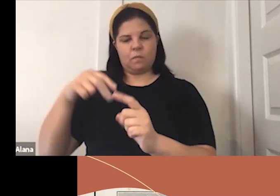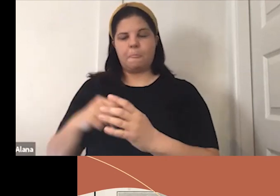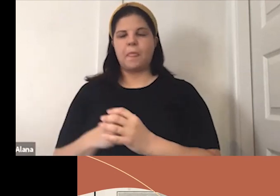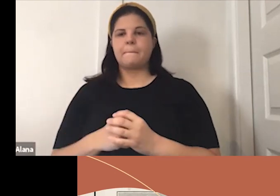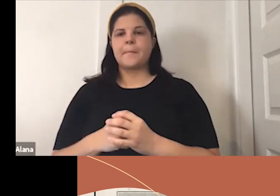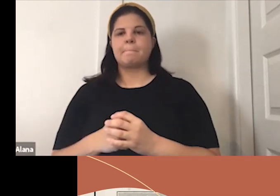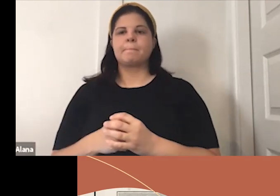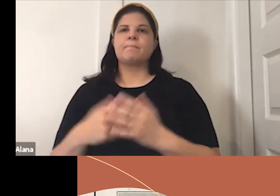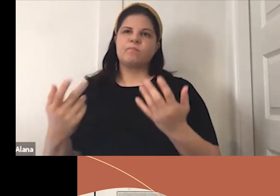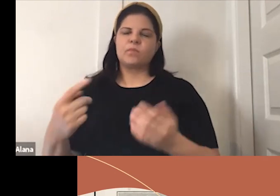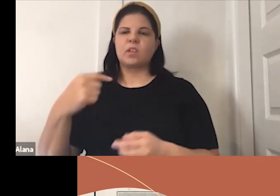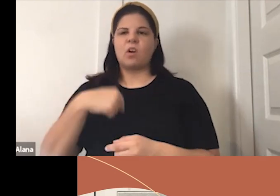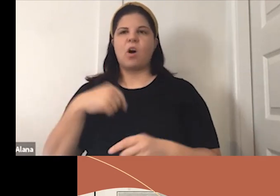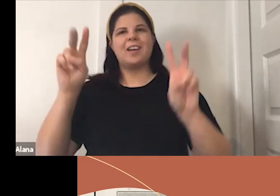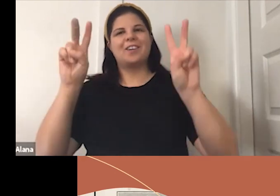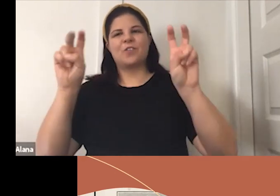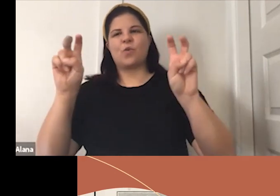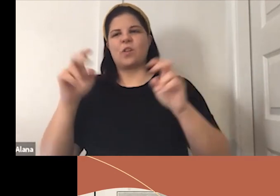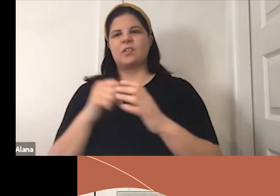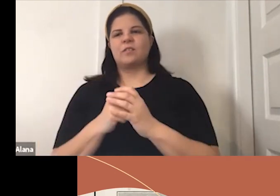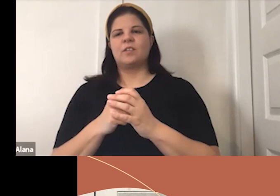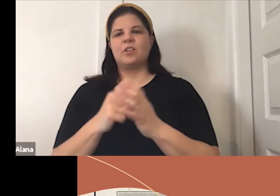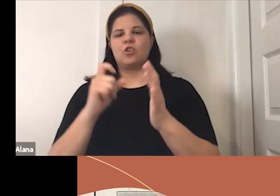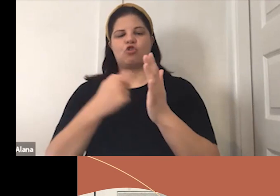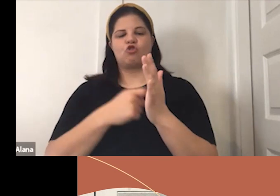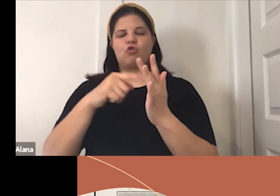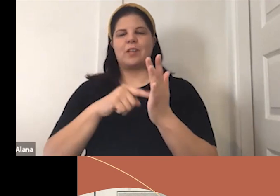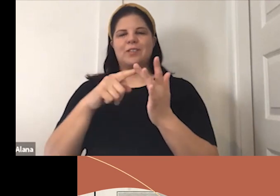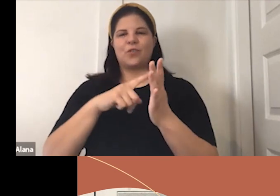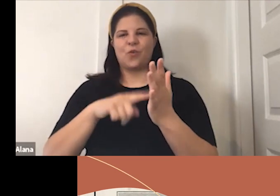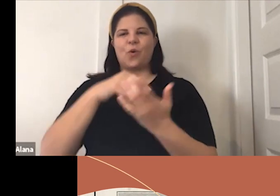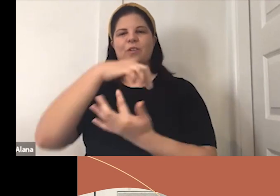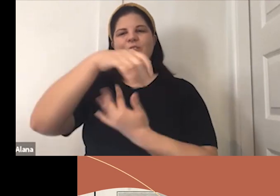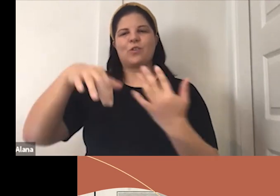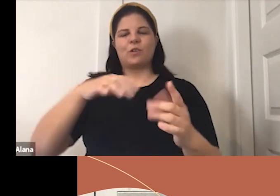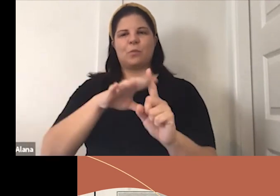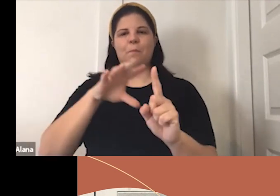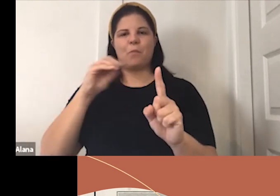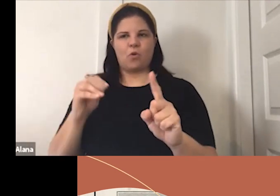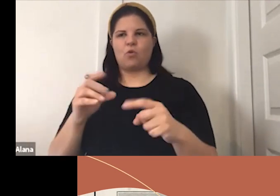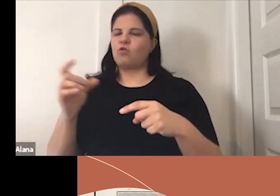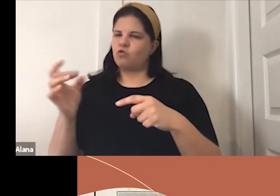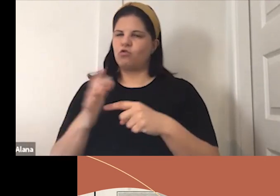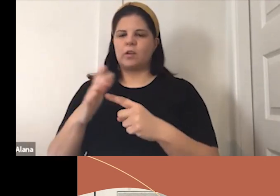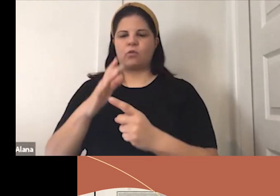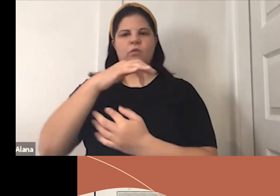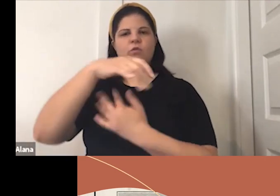to as the critical social model.